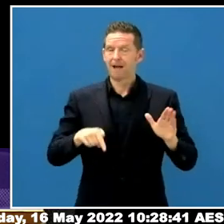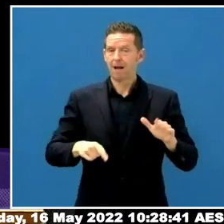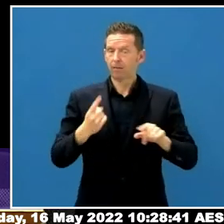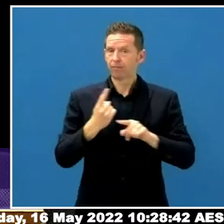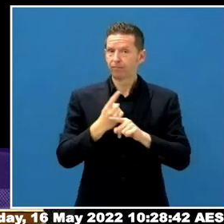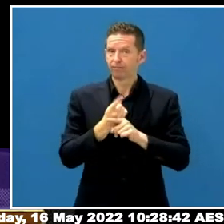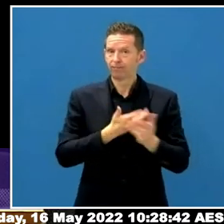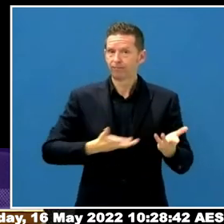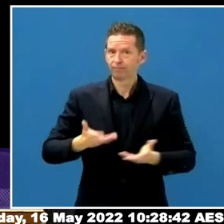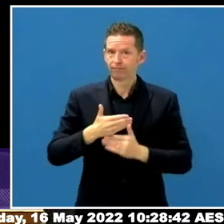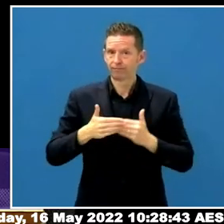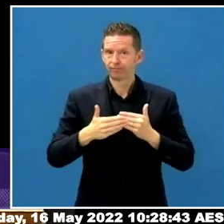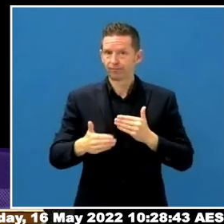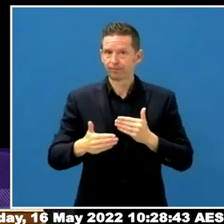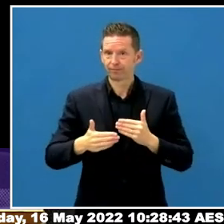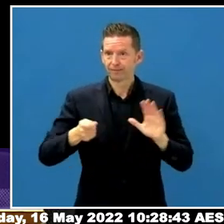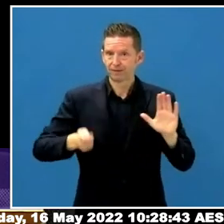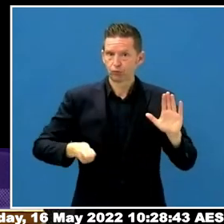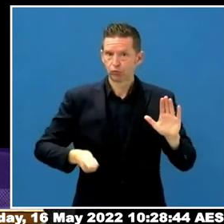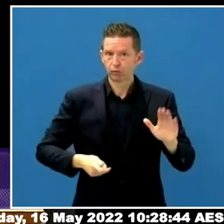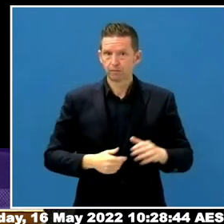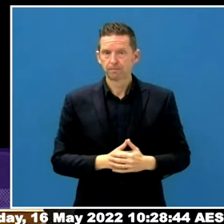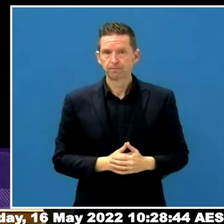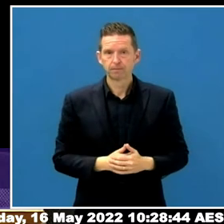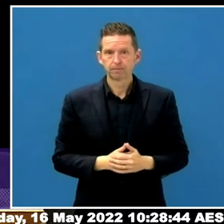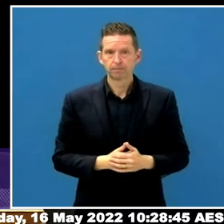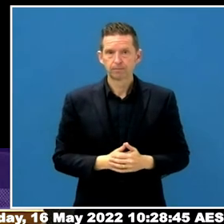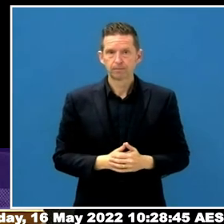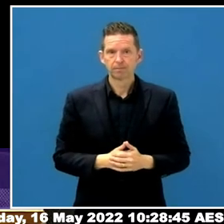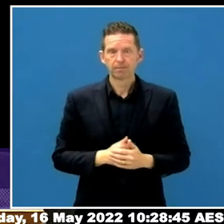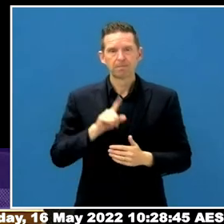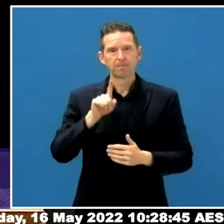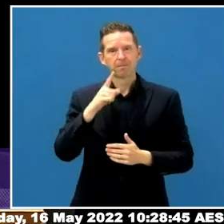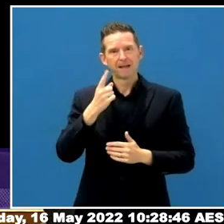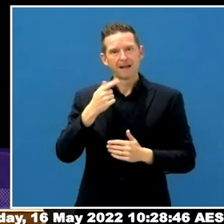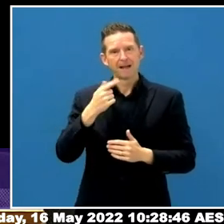However, the evidence that we've presented is not confined to this particular case